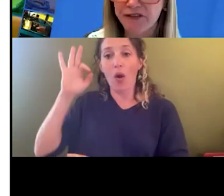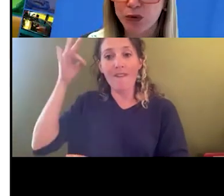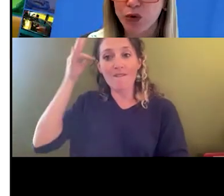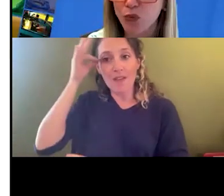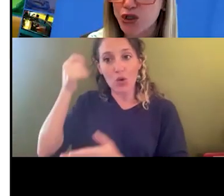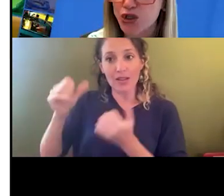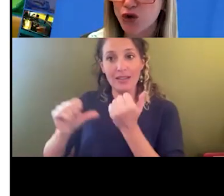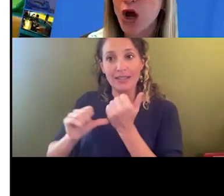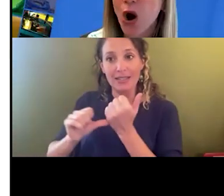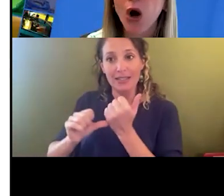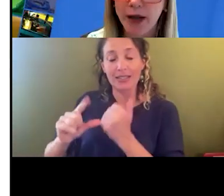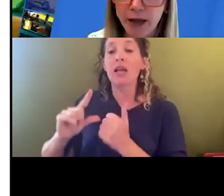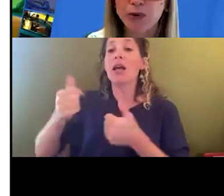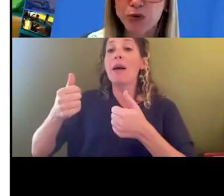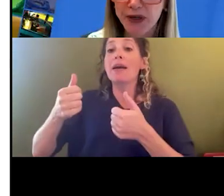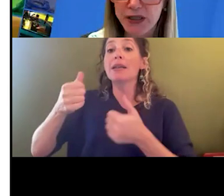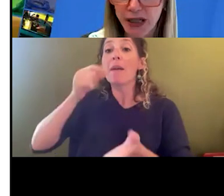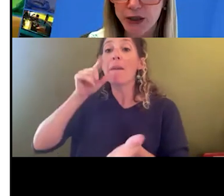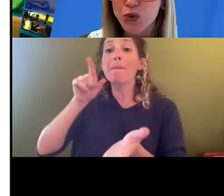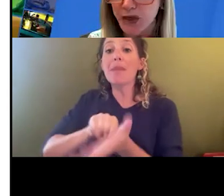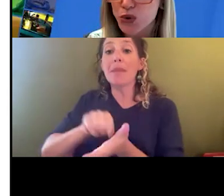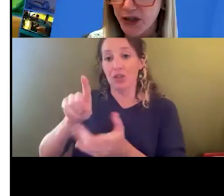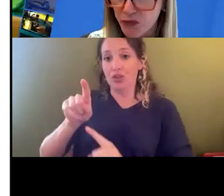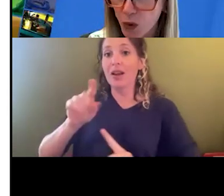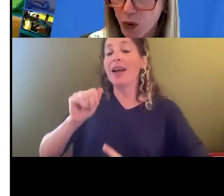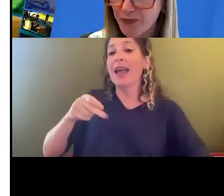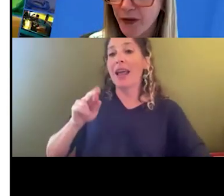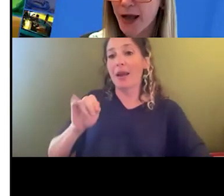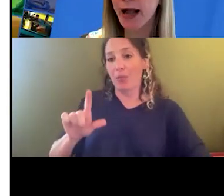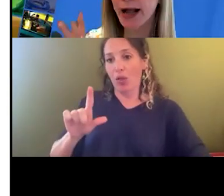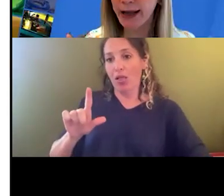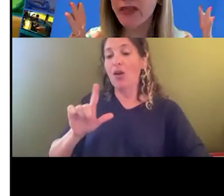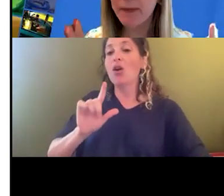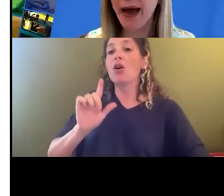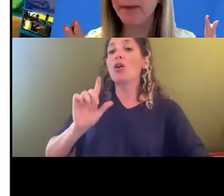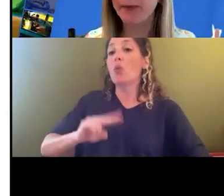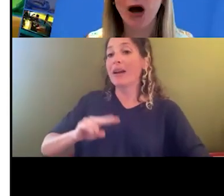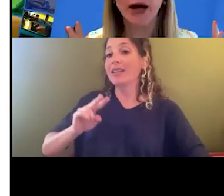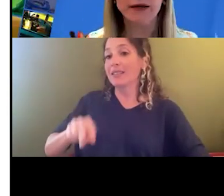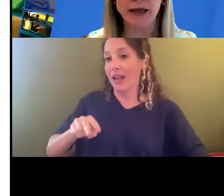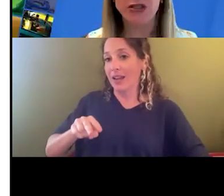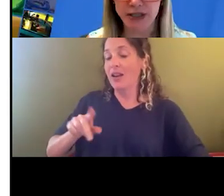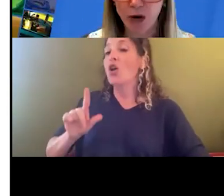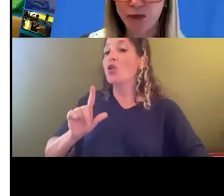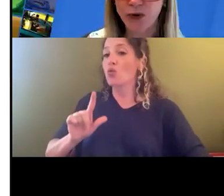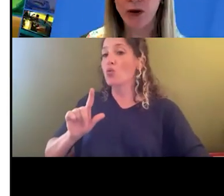the Federal Register on April 22nd, 2024. In the PAPP Guide itself,